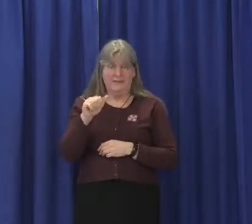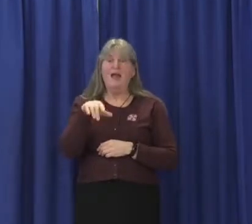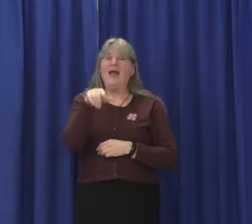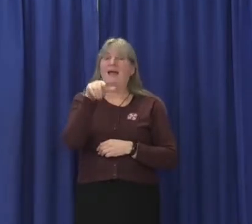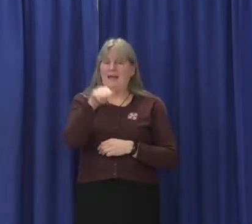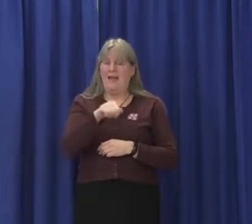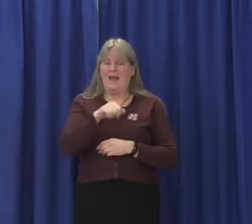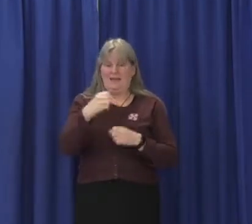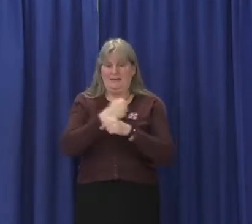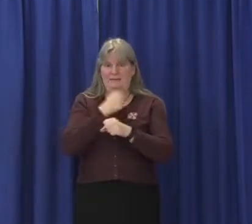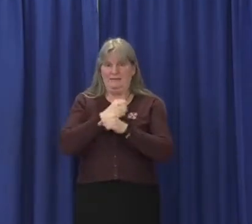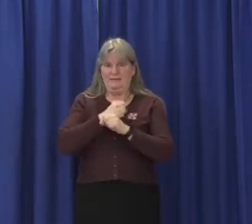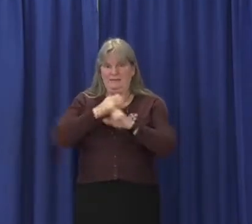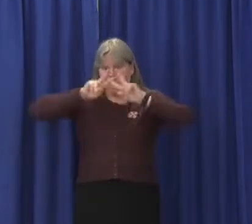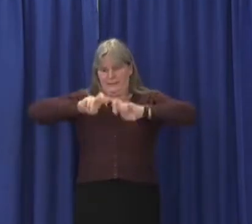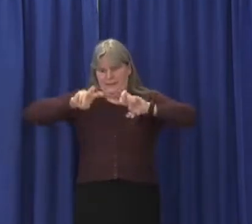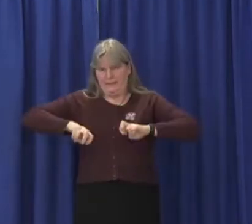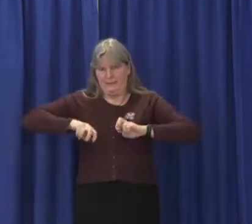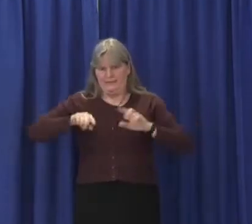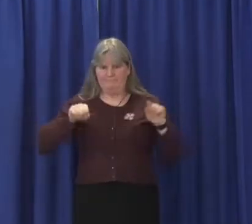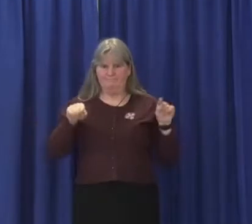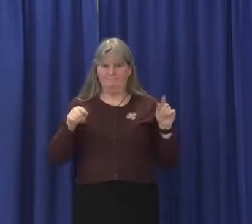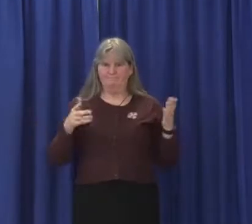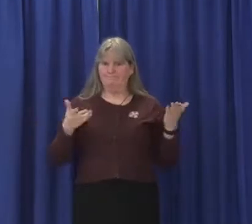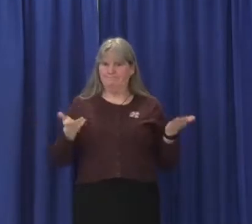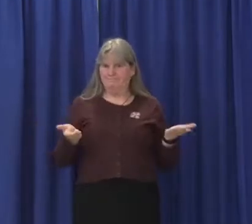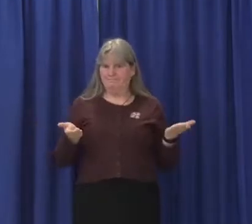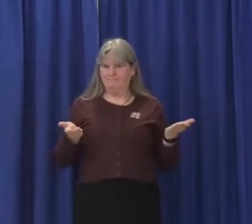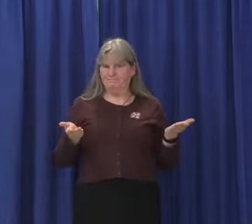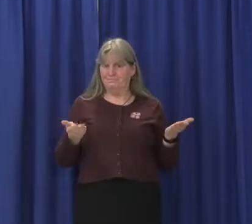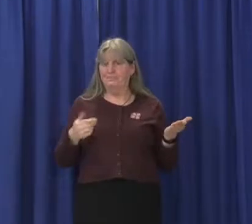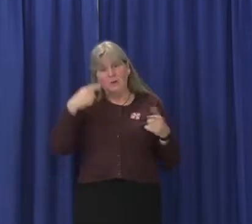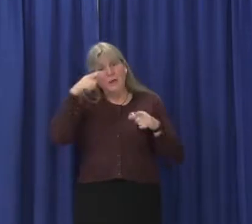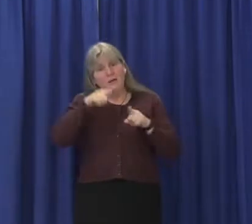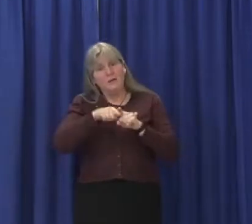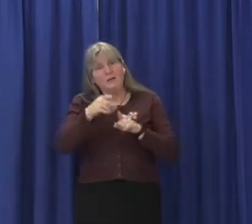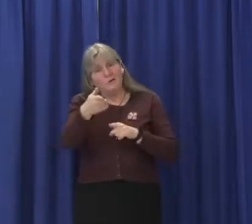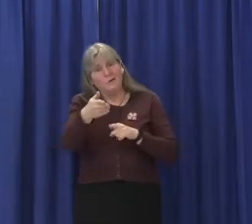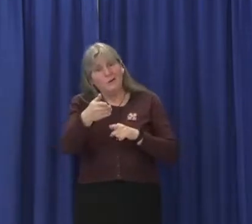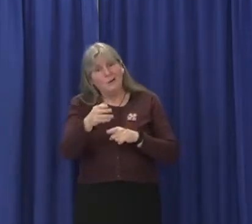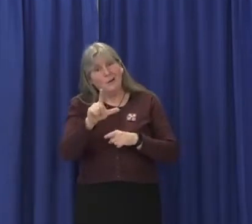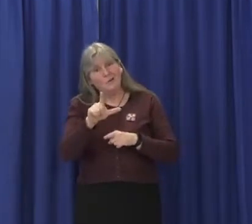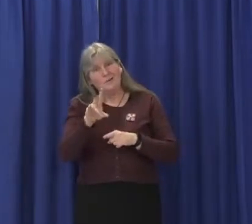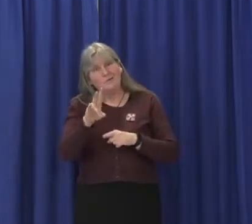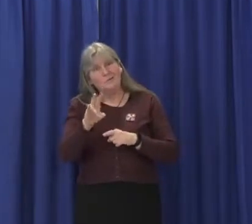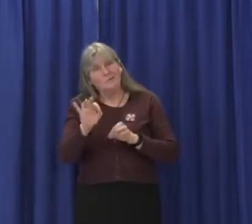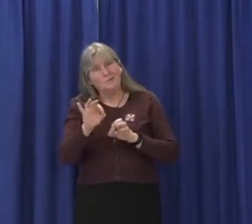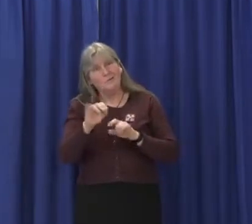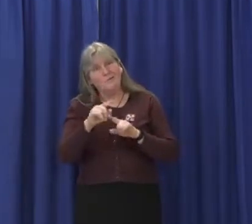have as far as cases go. I agree with you, that sounds low, as far as the amount of